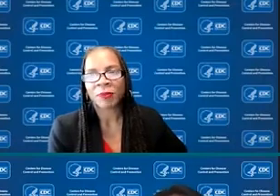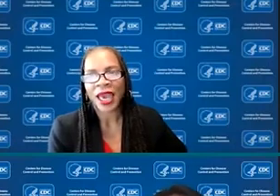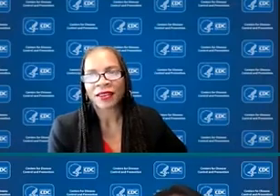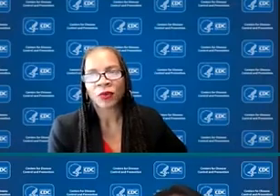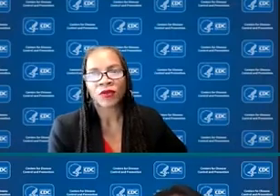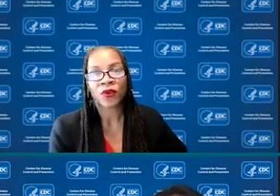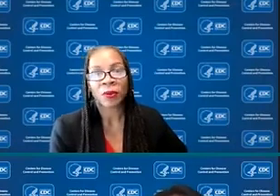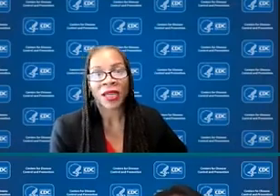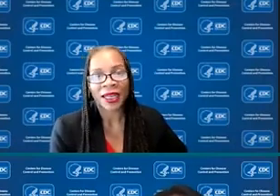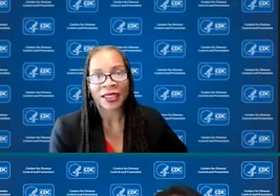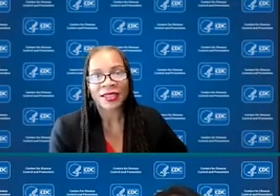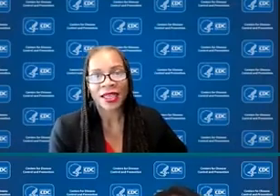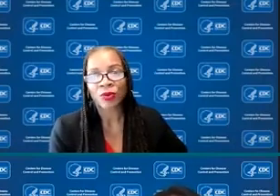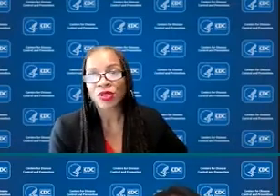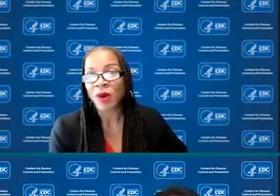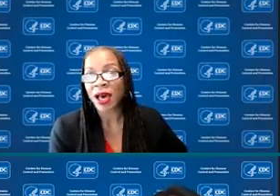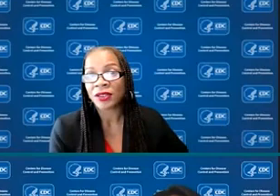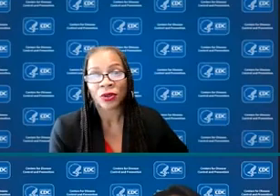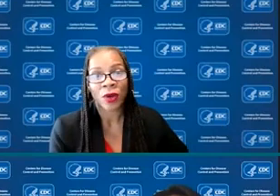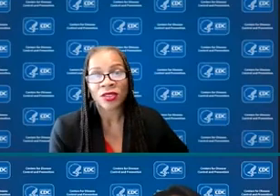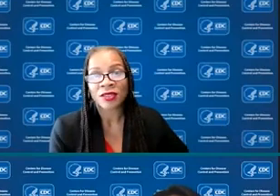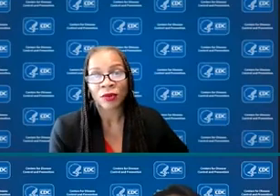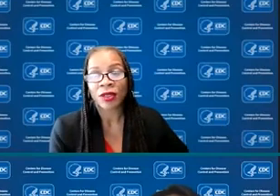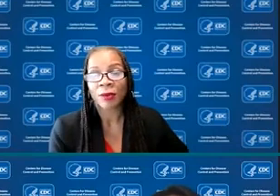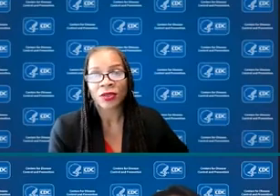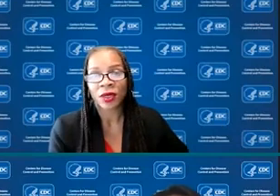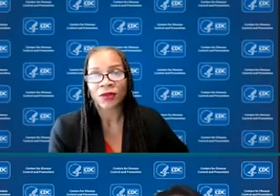feedback that would inform guidance and to respond to questions that were coming to us